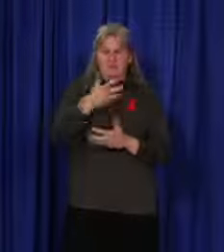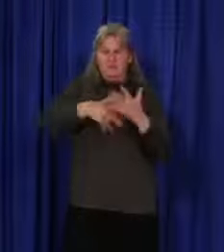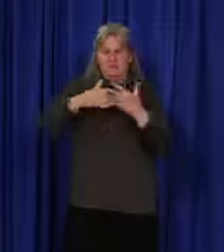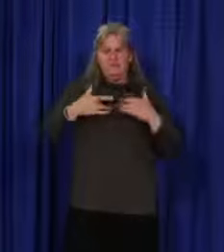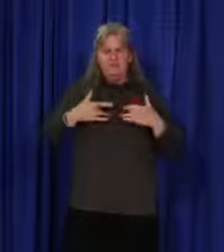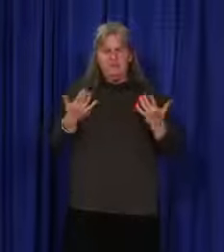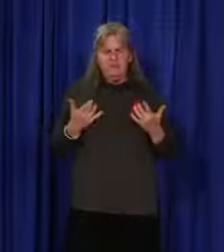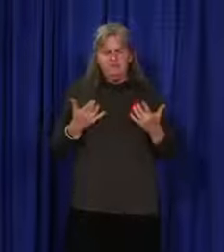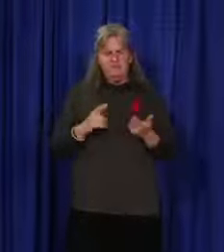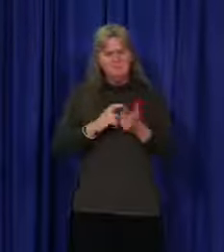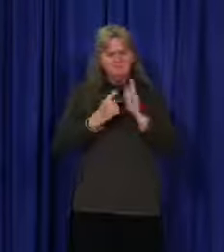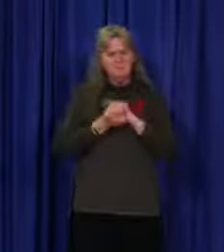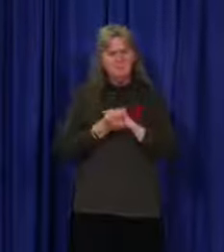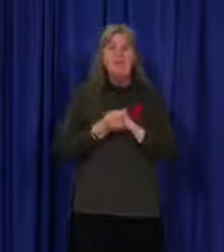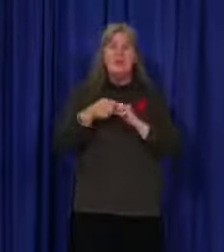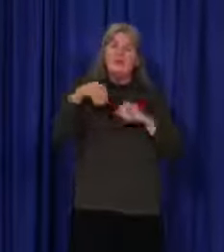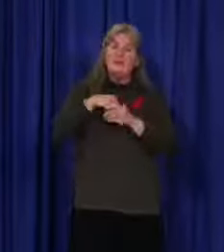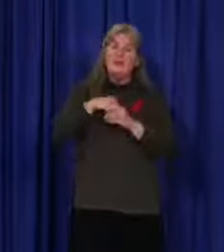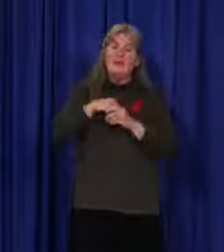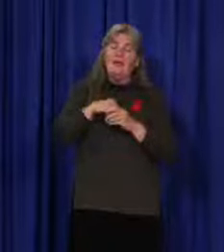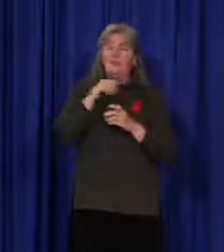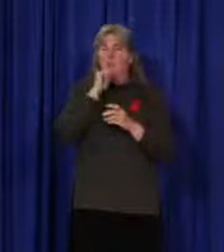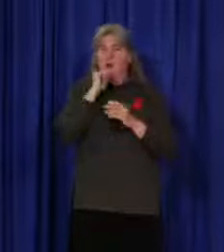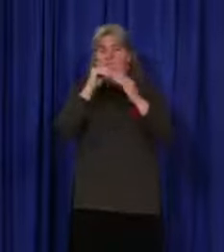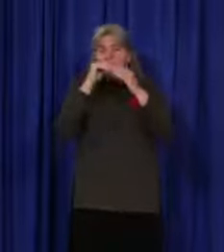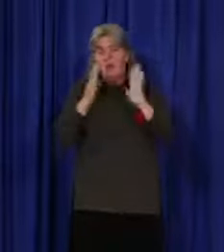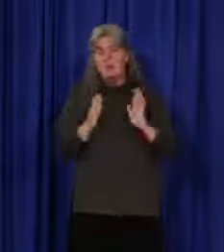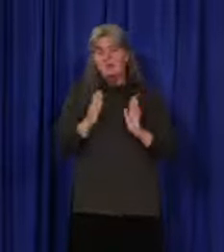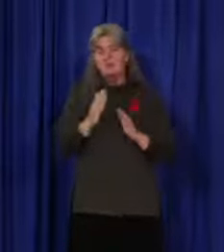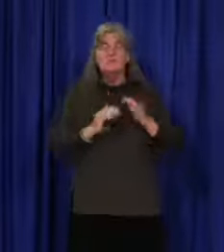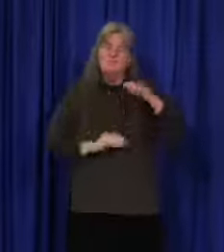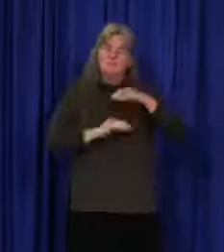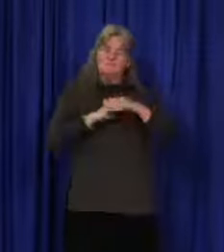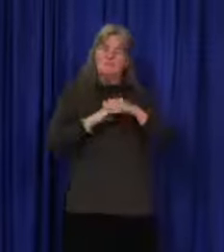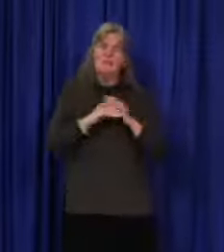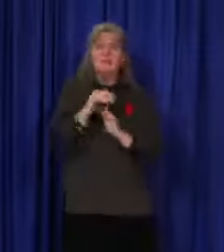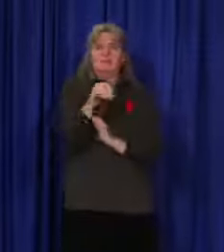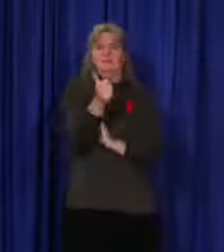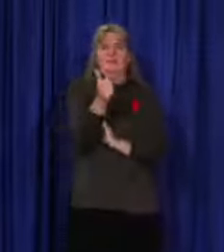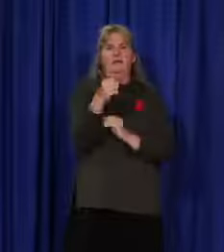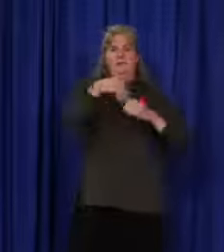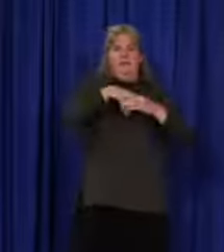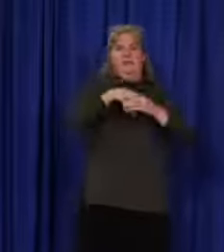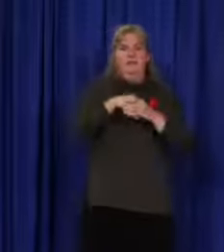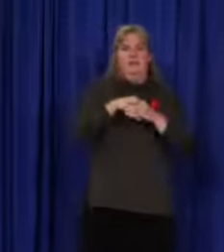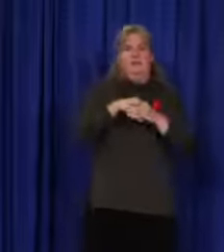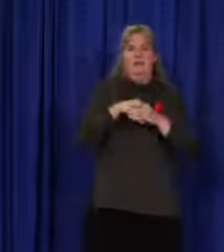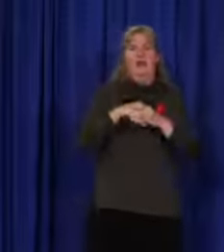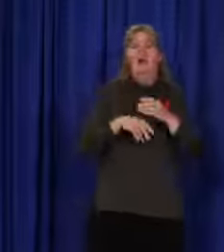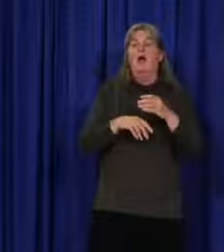been doing with our COVID response, we're looking to others in making plans that suit our needs here in Yukon and